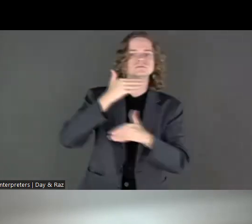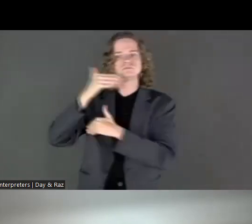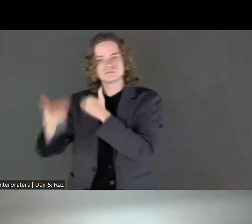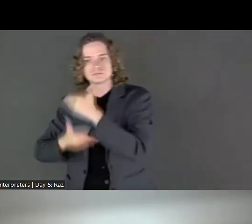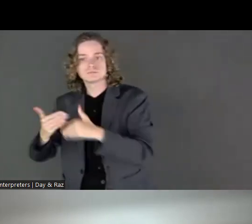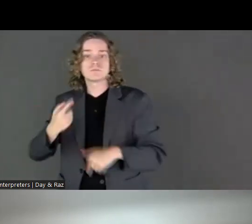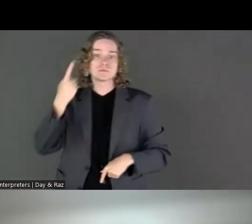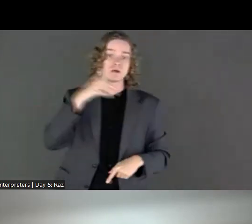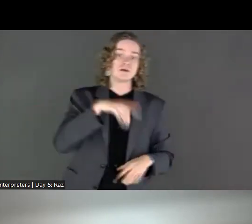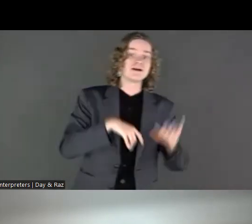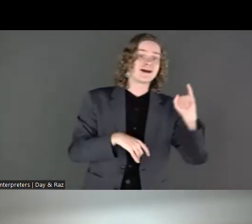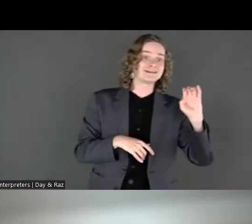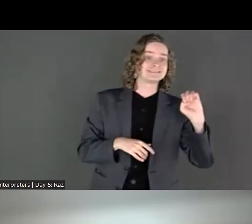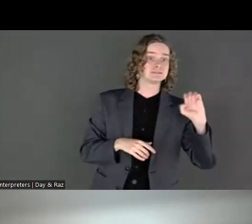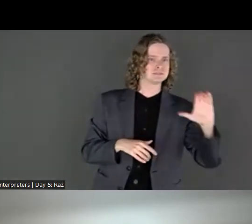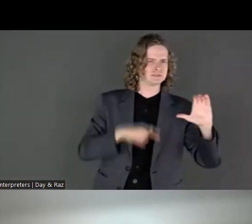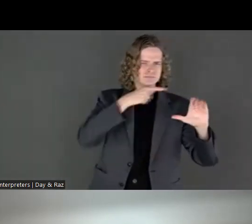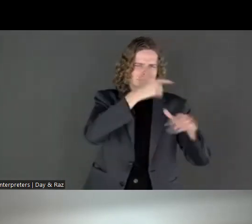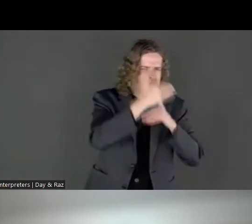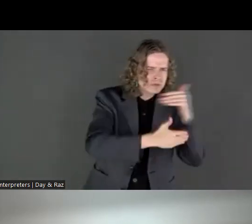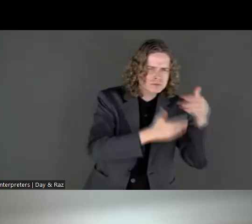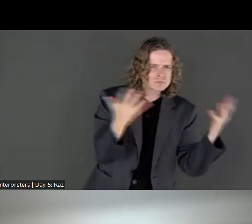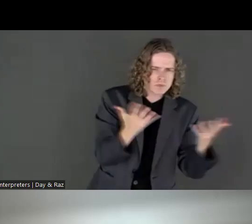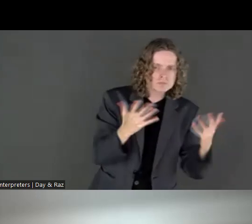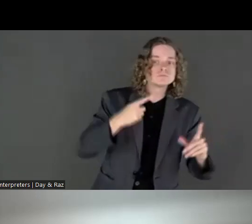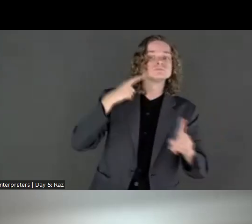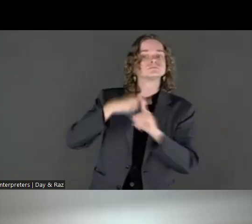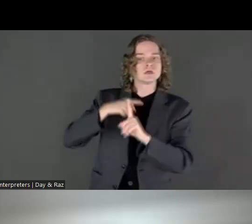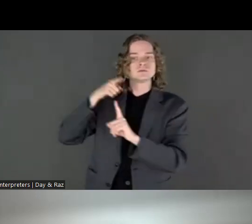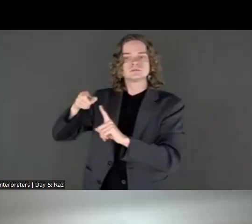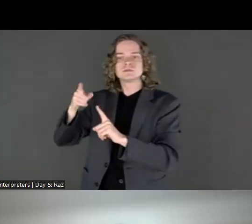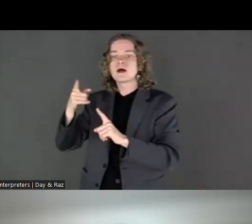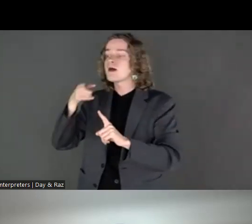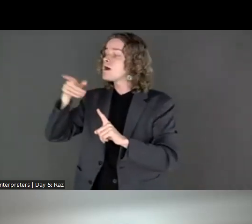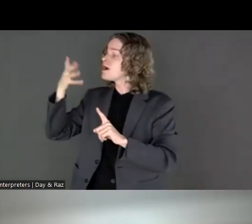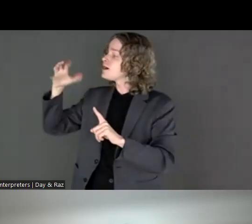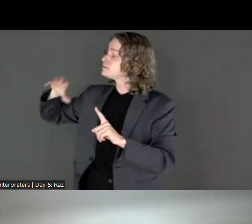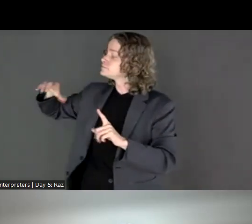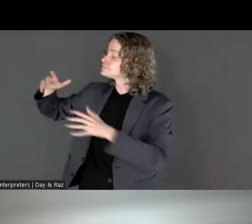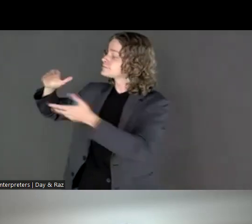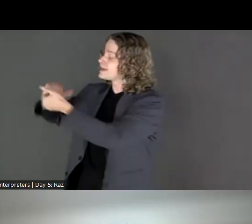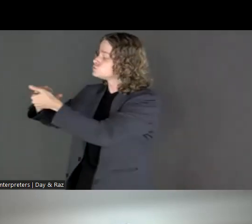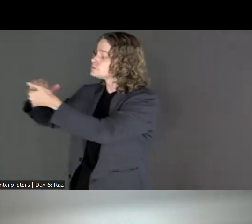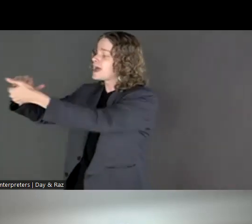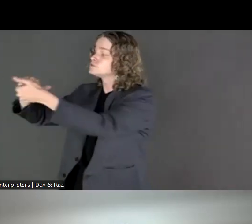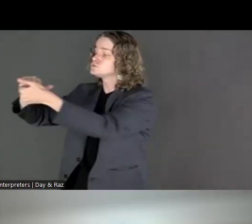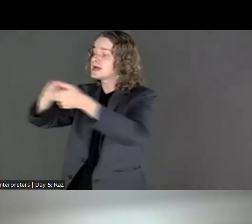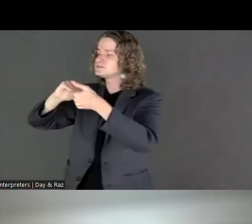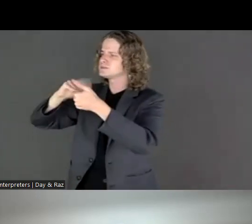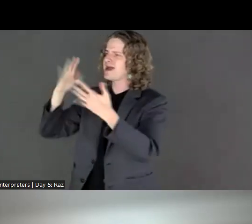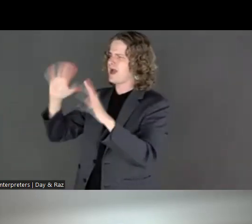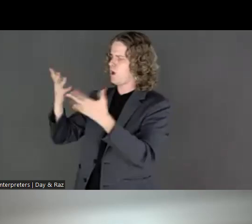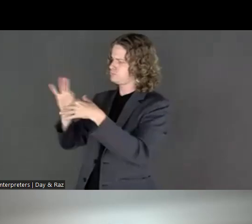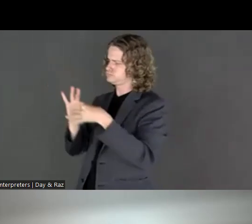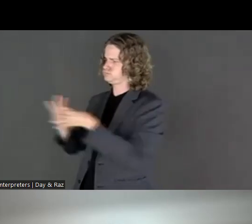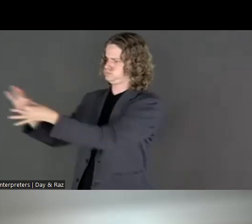So as many of you are aware, the IOC activated the task force, there are five tasks that were